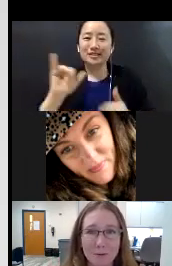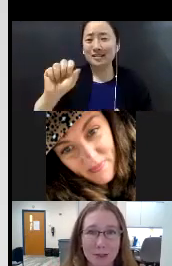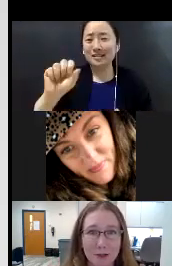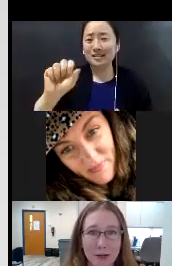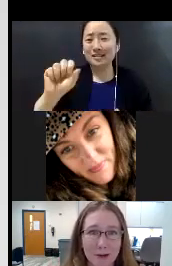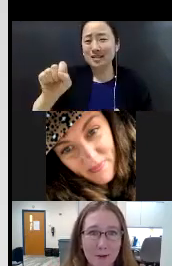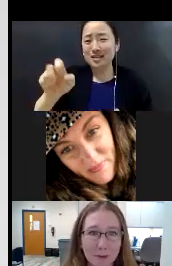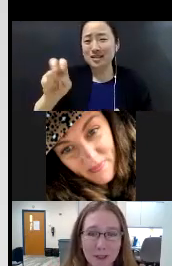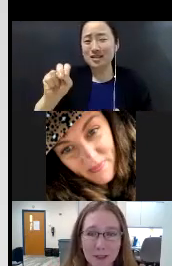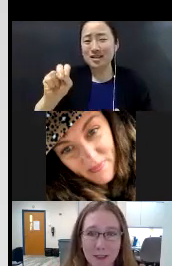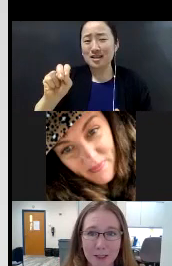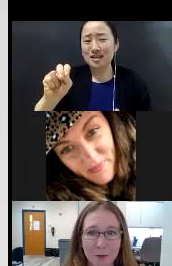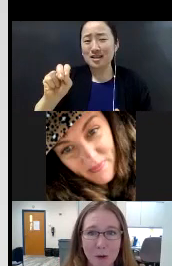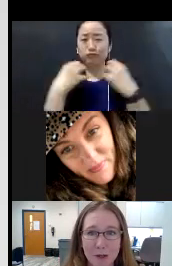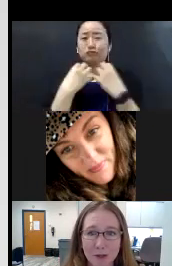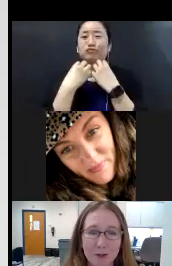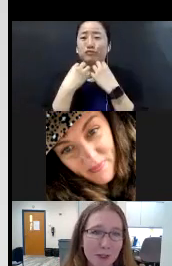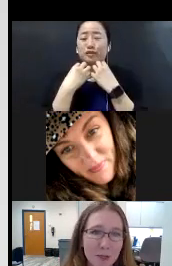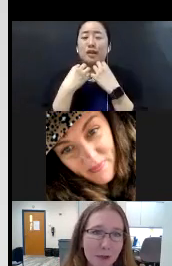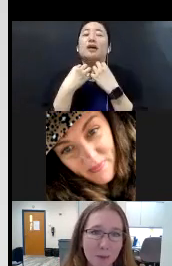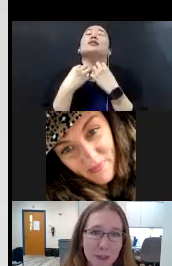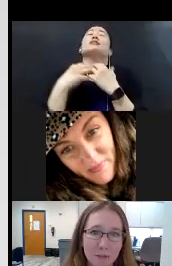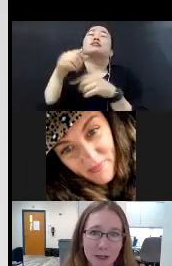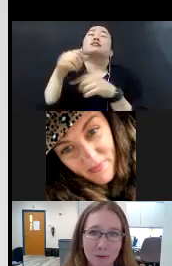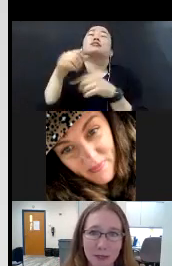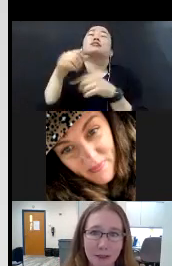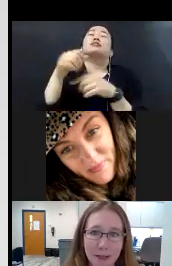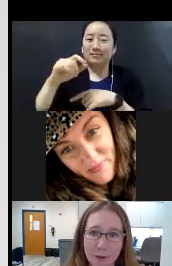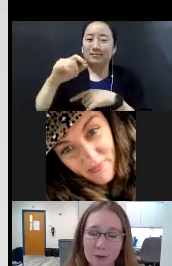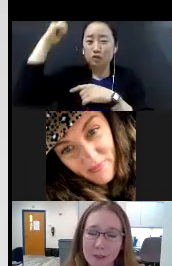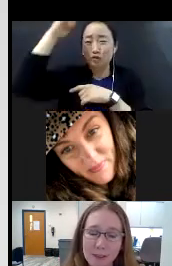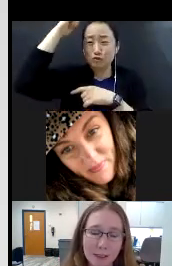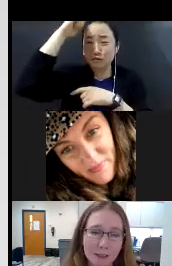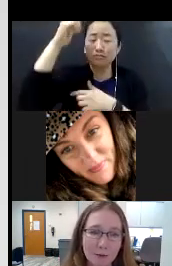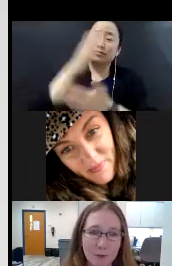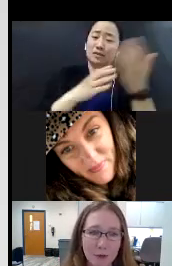TO RINSE YOUR HAIR OUT GOOD AND GIVE YOU A WASH. THERE IS SOME TO PUT IN THE BED FOR SOMEONE WHO